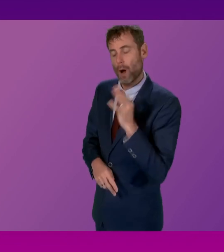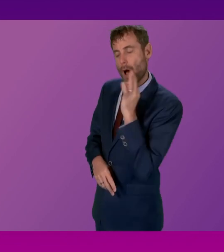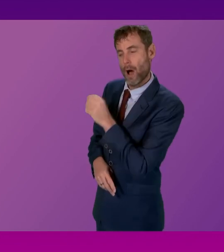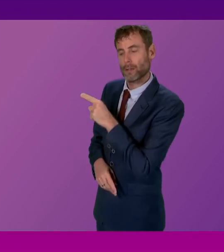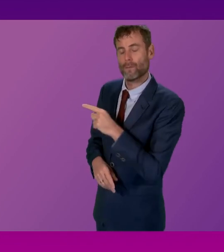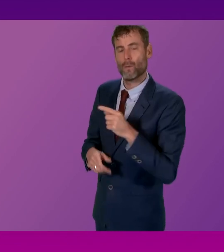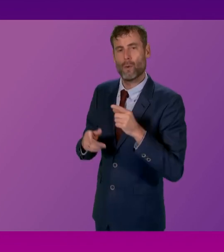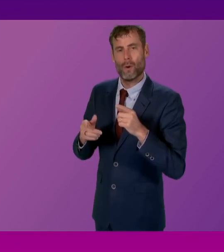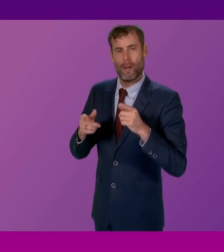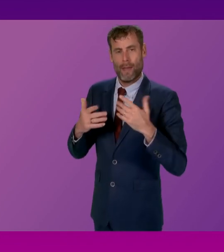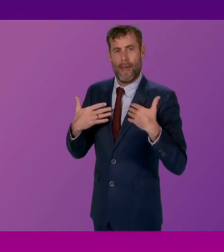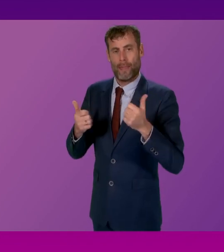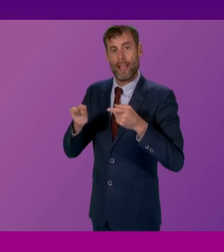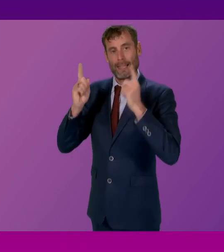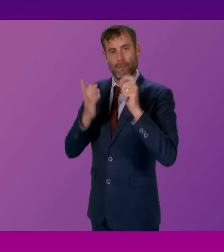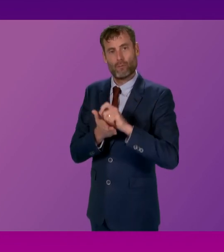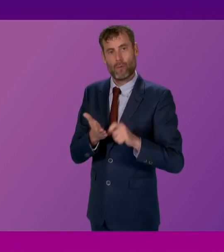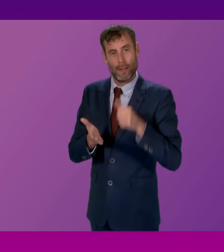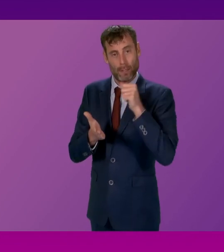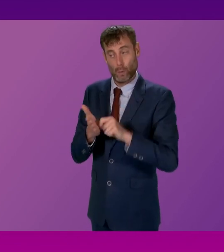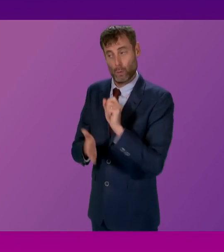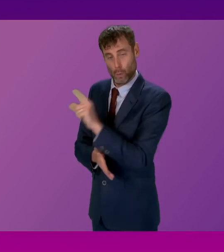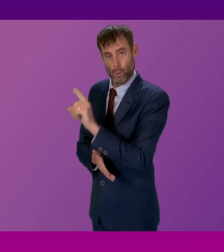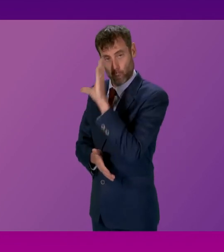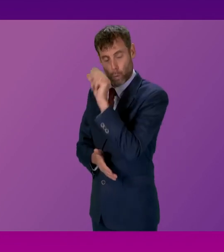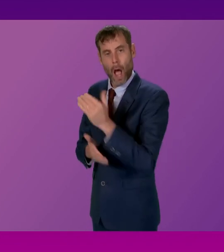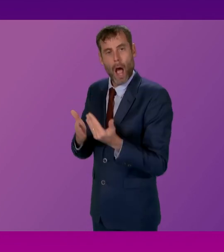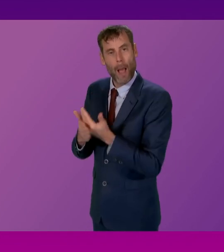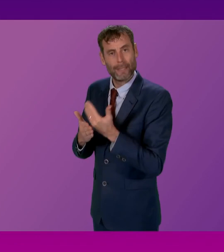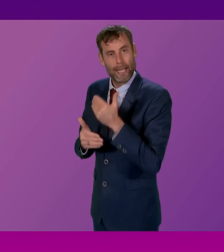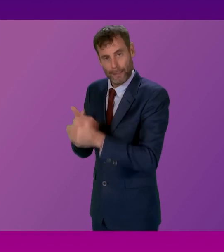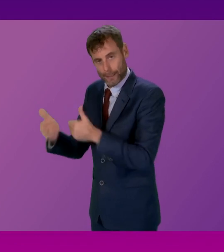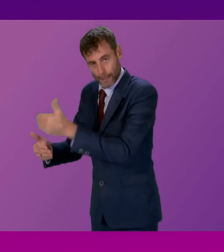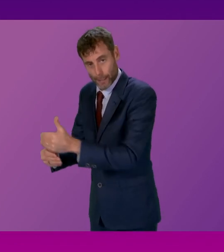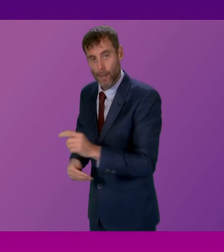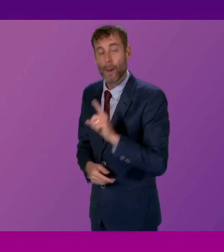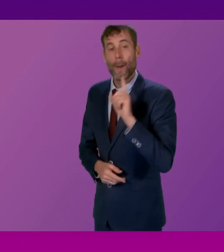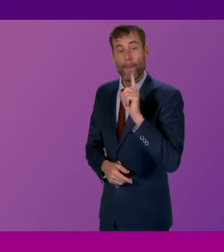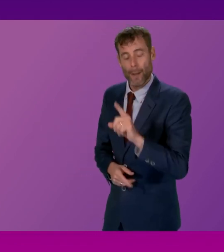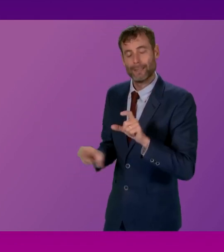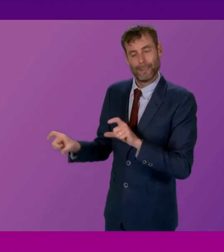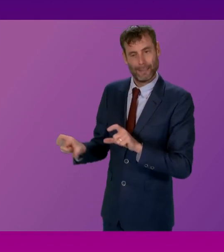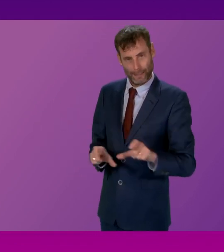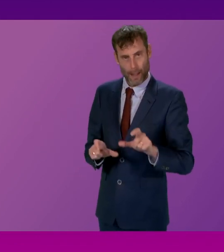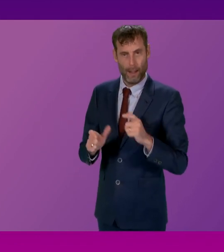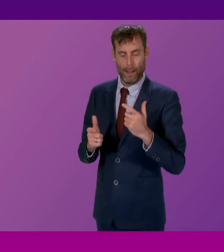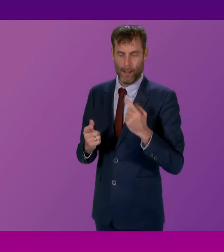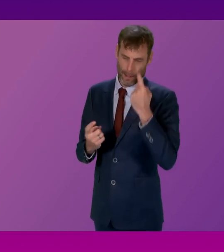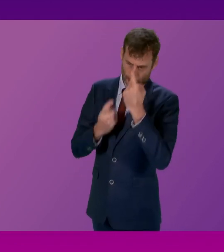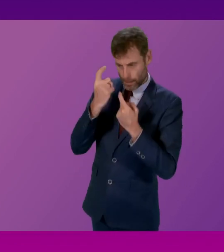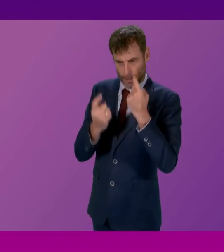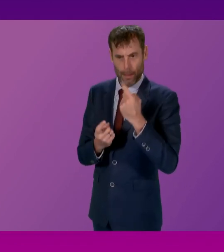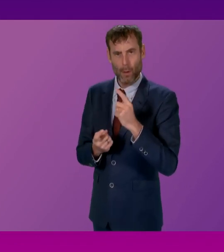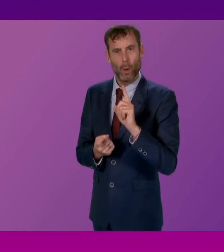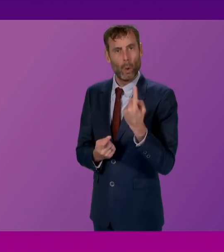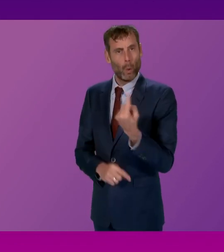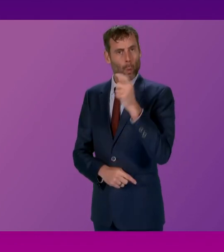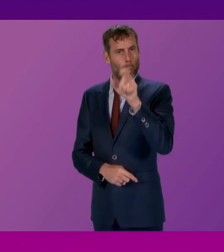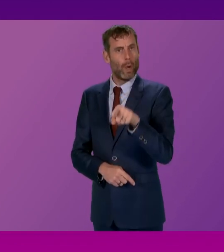with further details, but I reiterate that nomination of an appropriate judge lies with